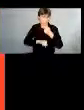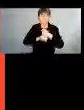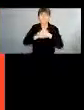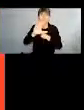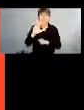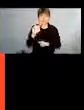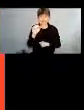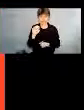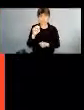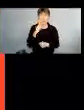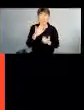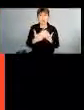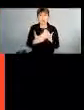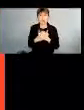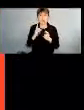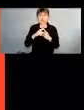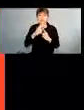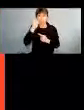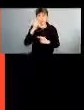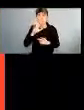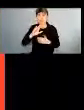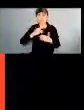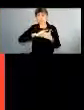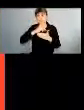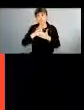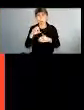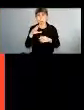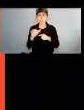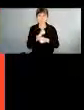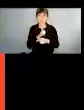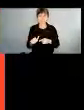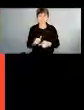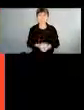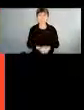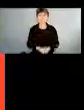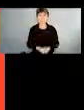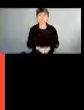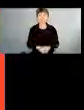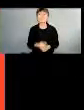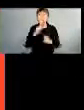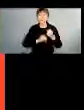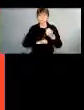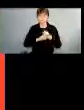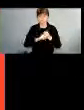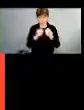more about your project or practice. While support material is optional it is highly